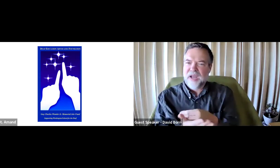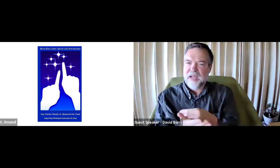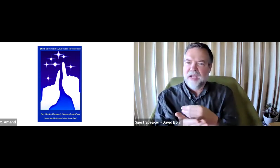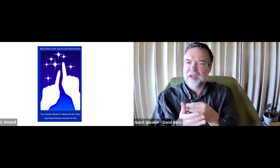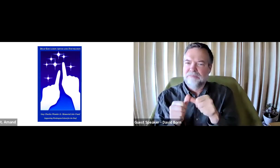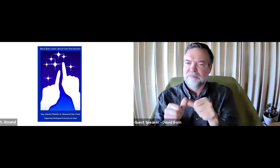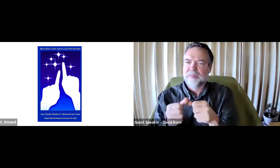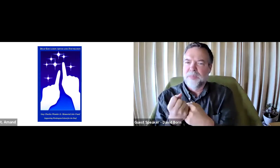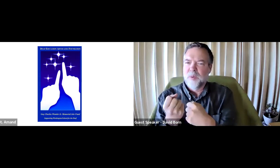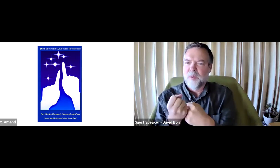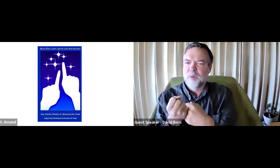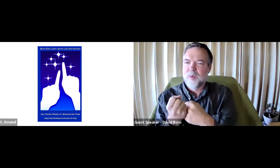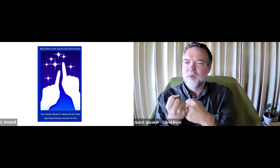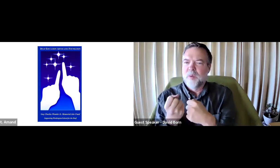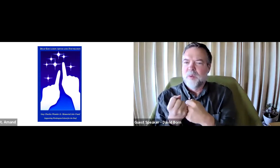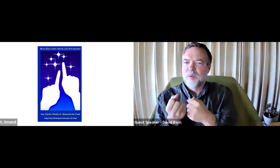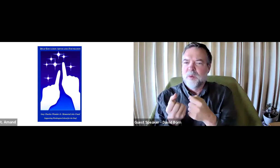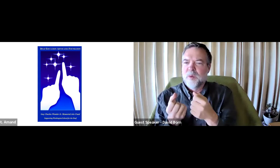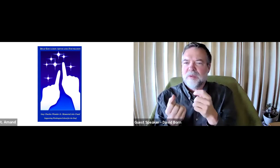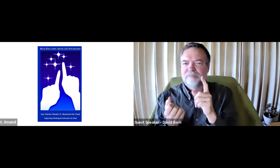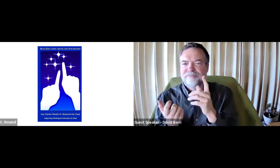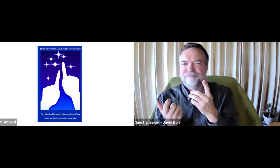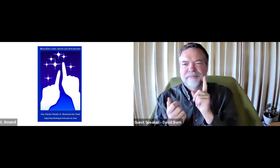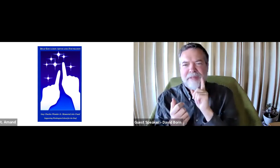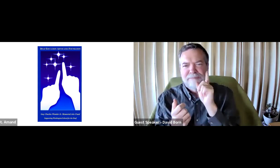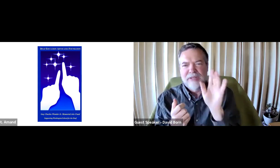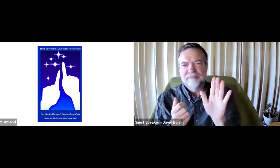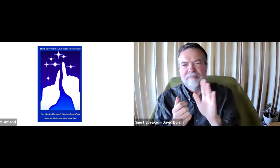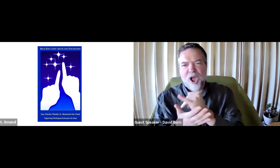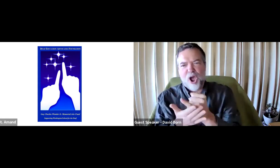and he was trying to think of something to continue that work,